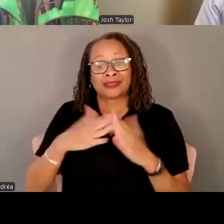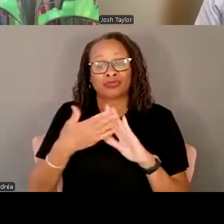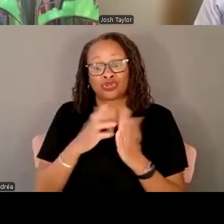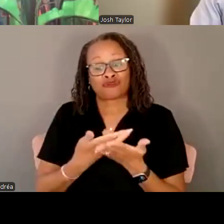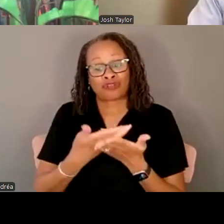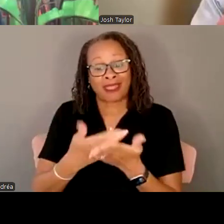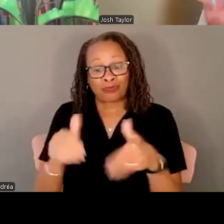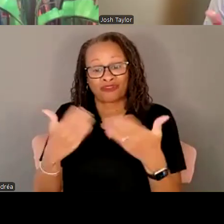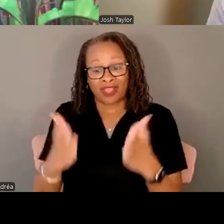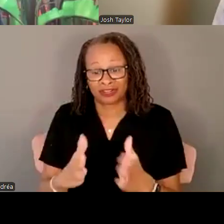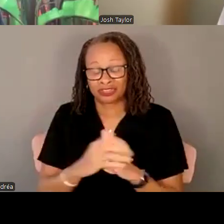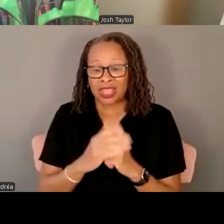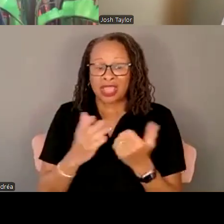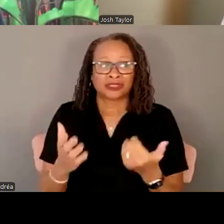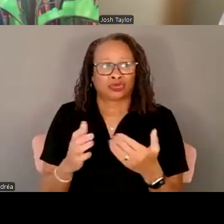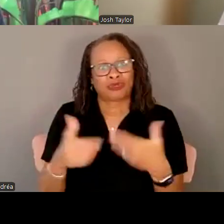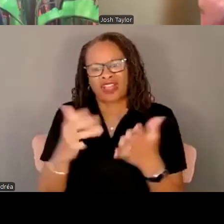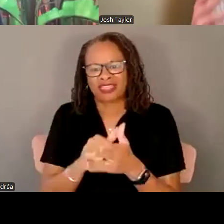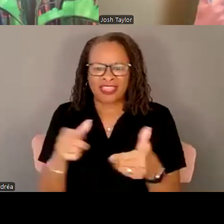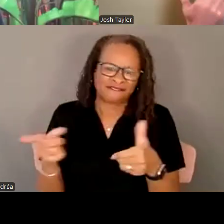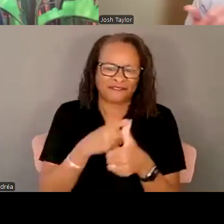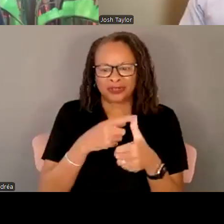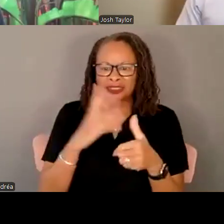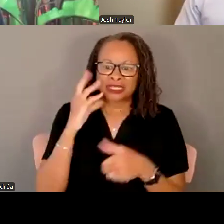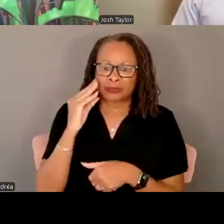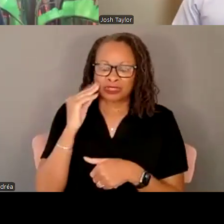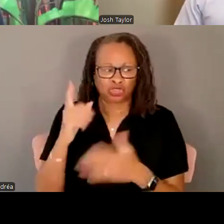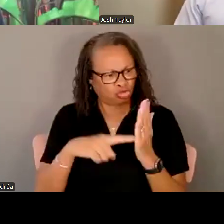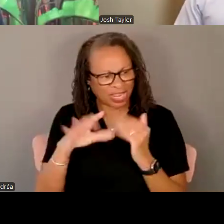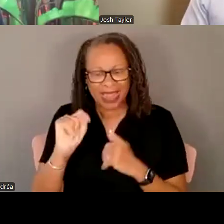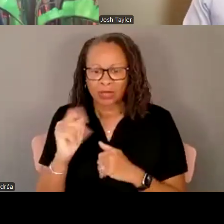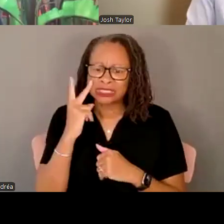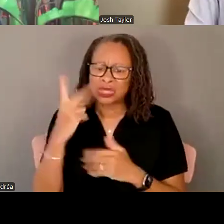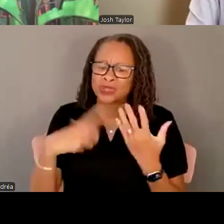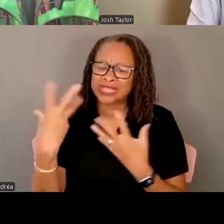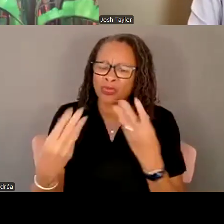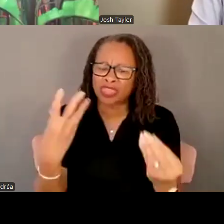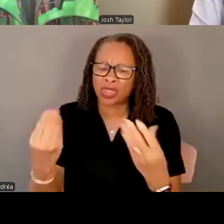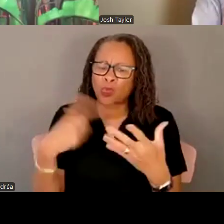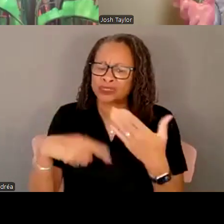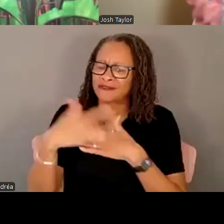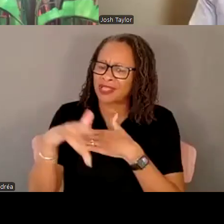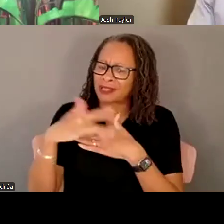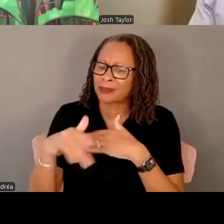to provide some of those initial experiences to check out, see what's out there, as well as, we haven't really talked about it, but, you know, one of the big barriers